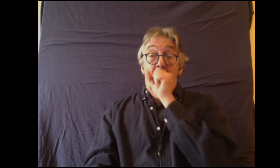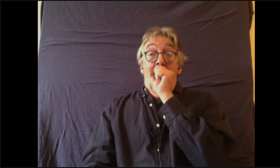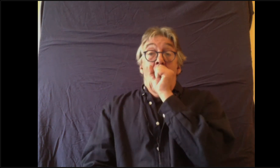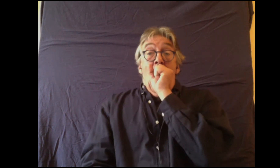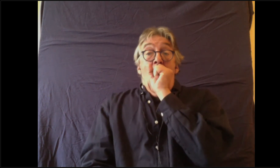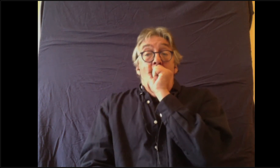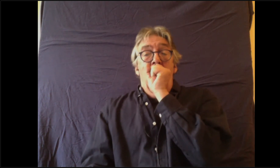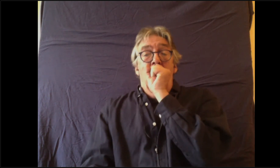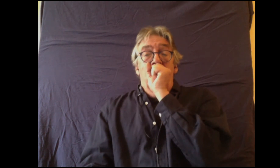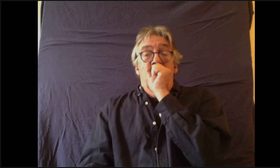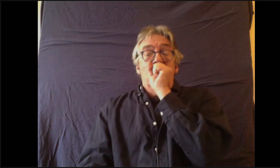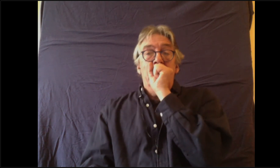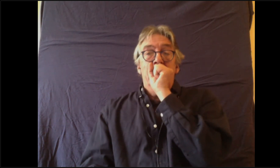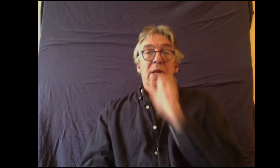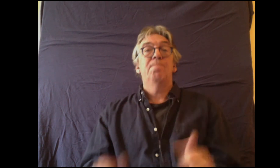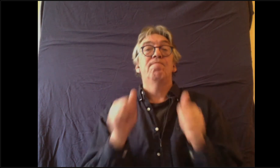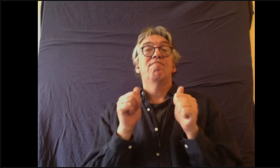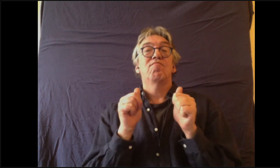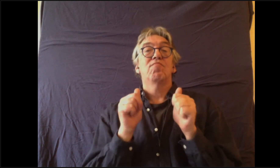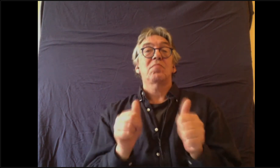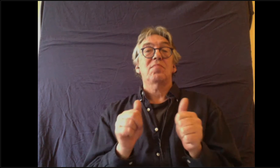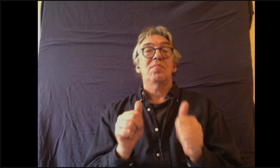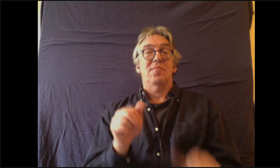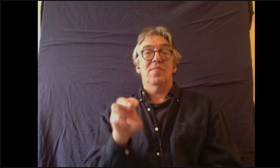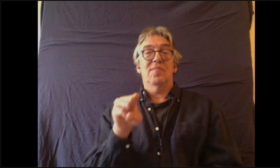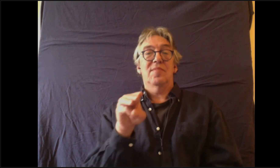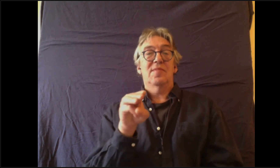Yes? So I'm just taking my notes.